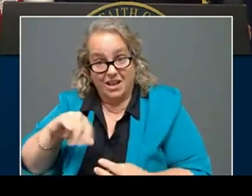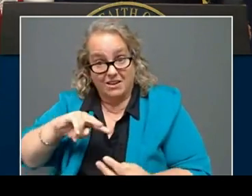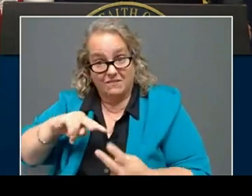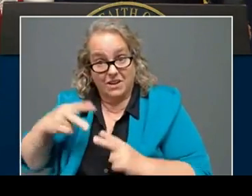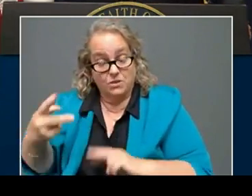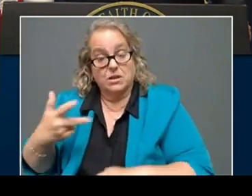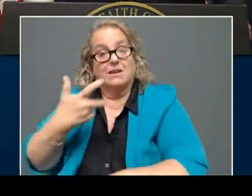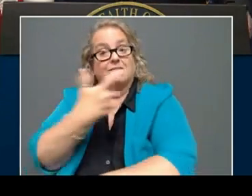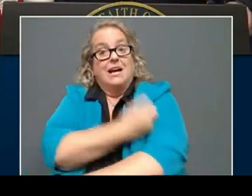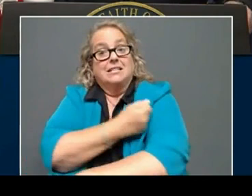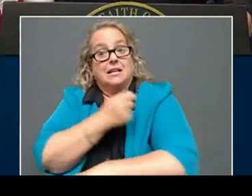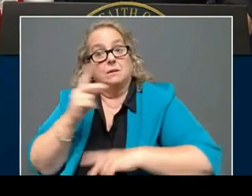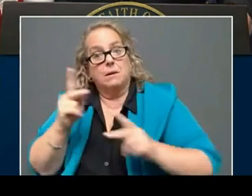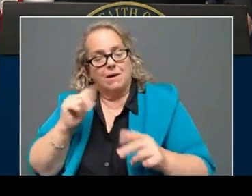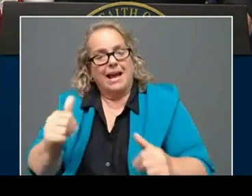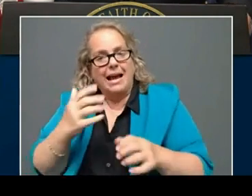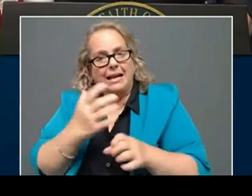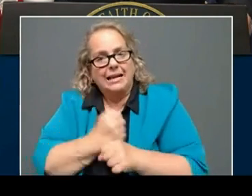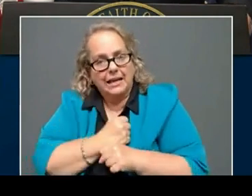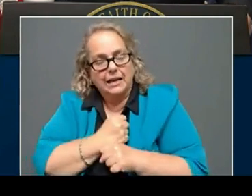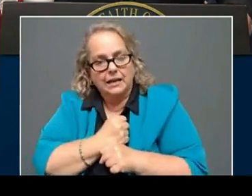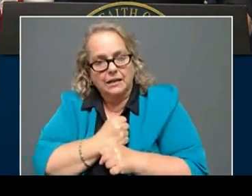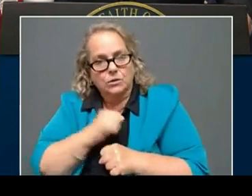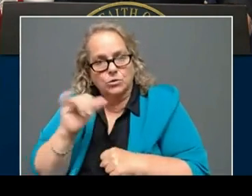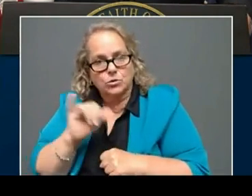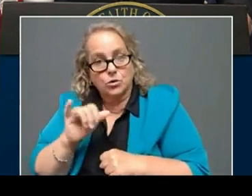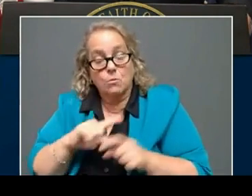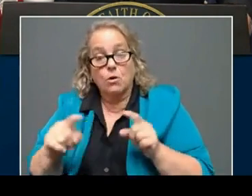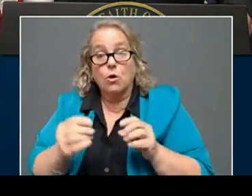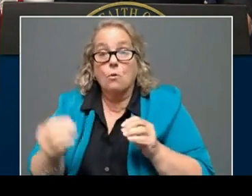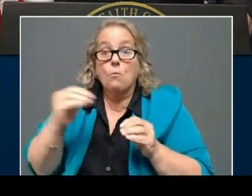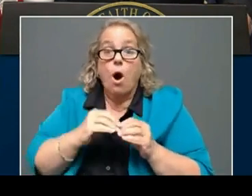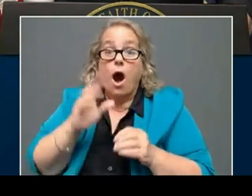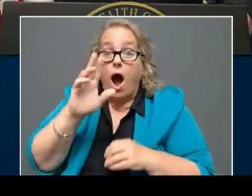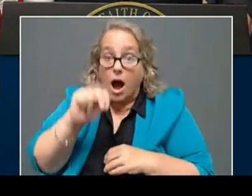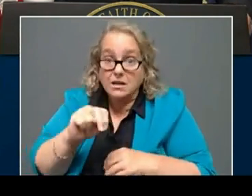could get a breakthrough case. But the more unvaccinated individuals with the